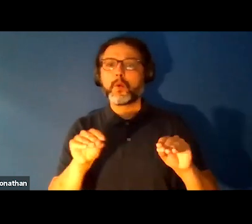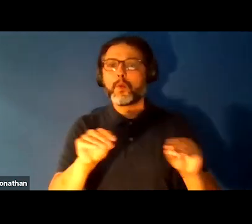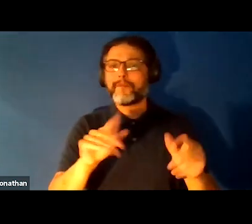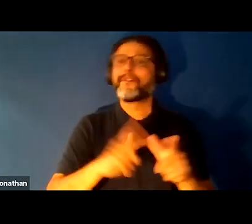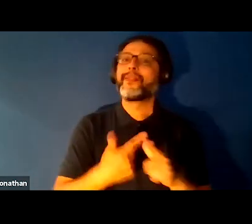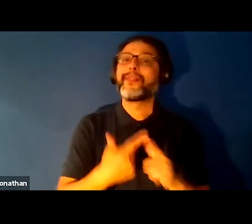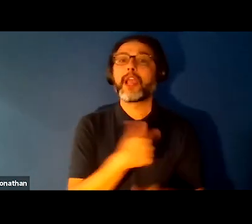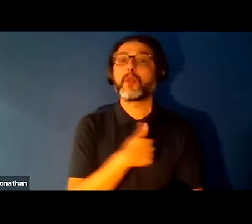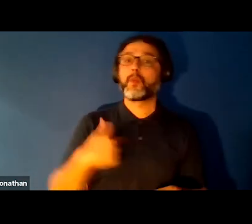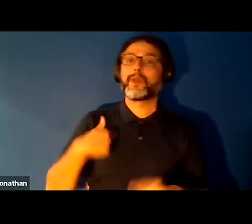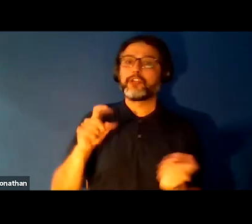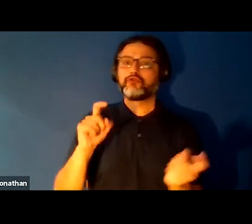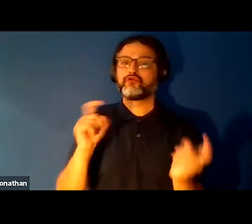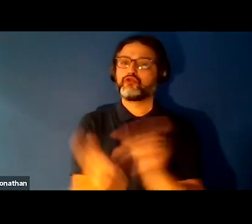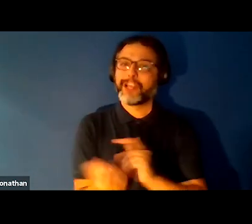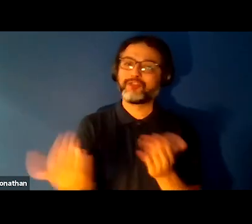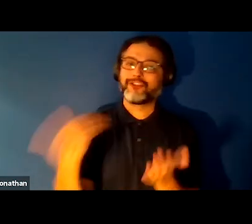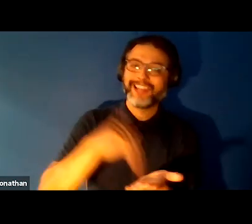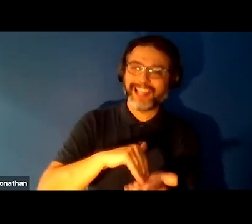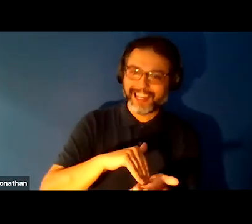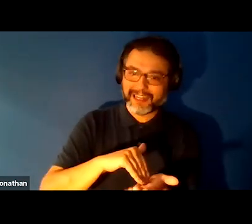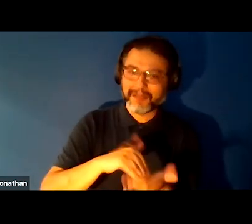built the space.